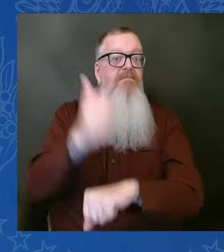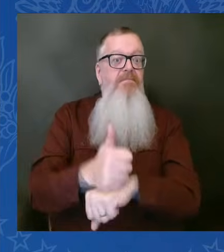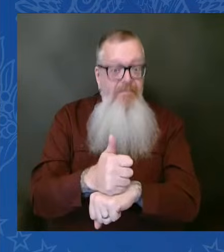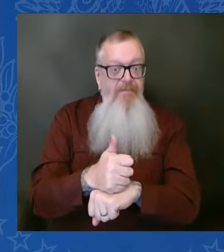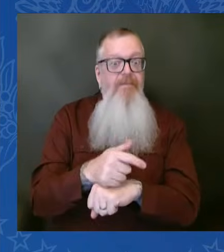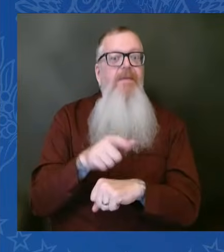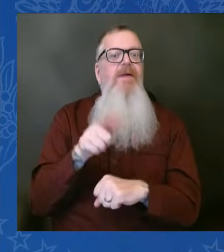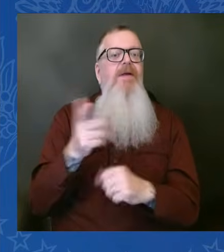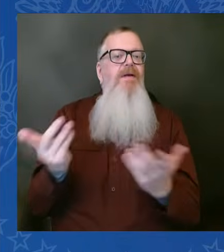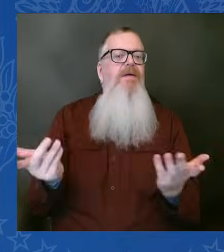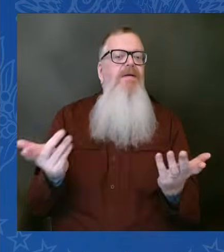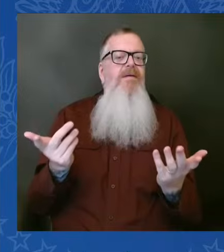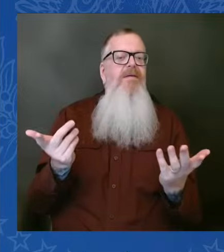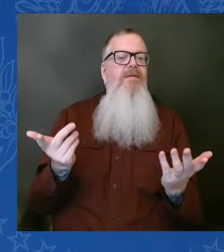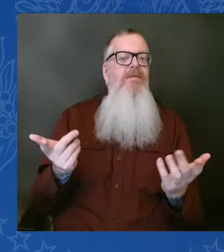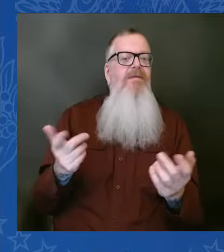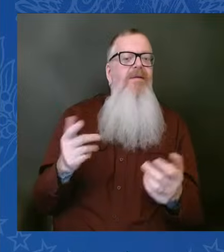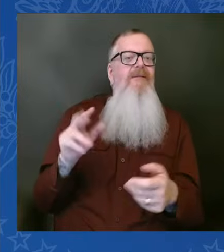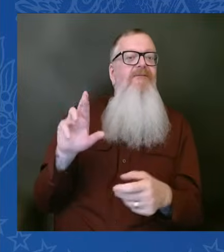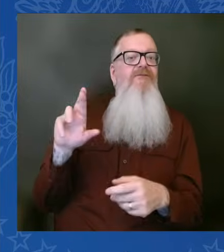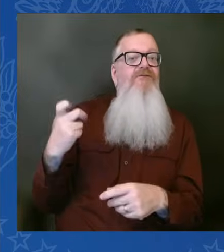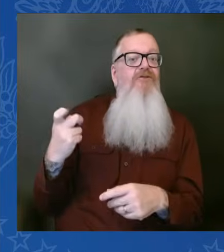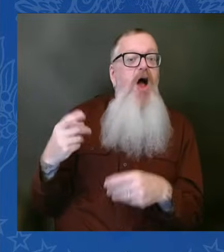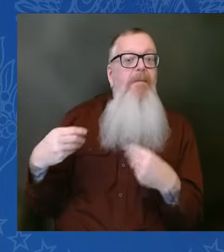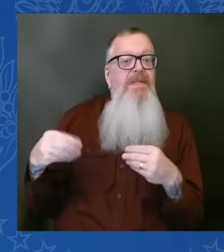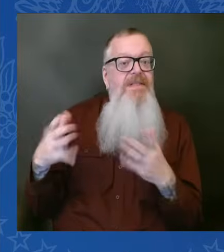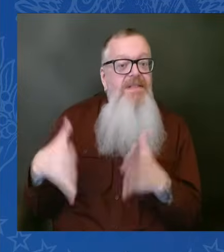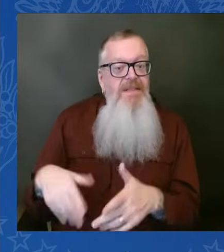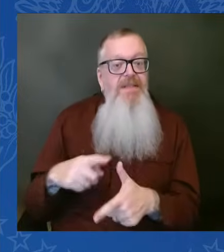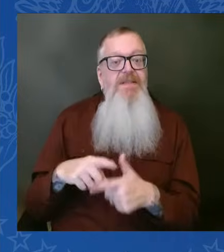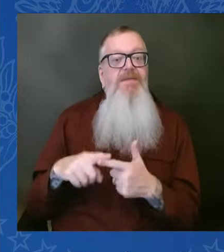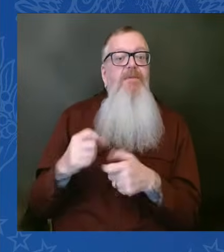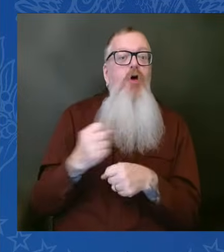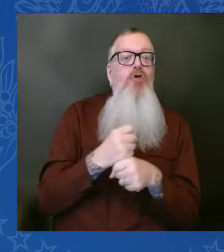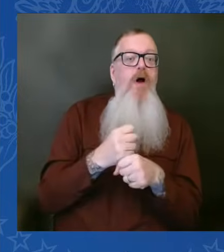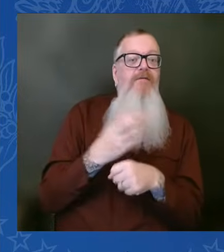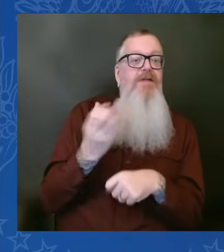coffee shops, automobile dealerships. They build entire communities